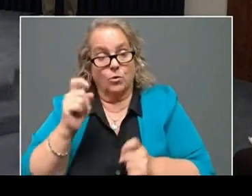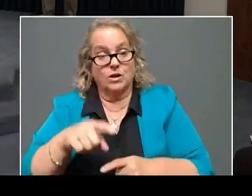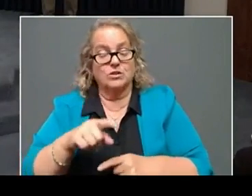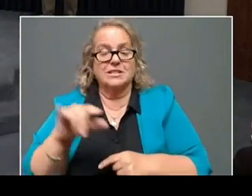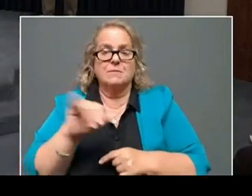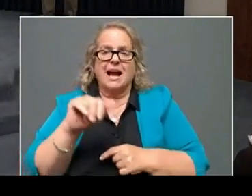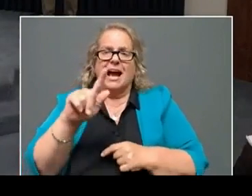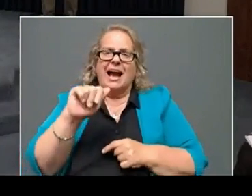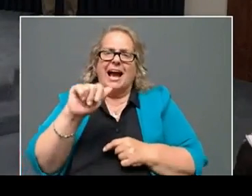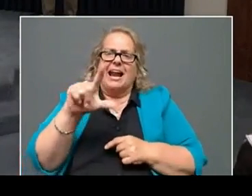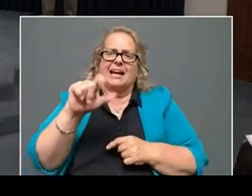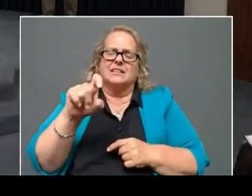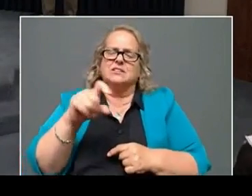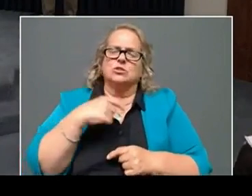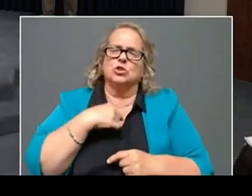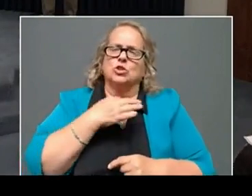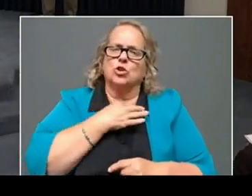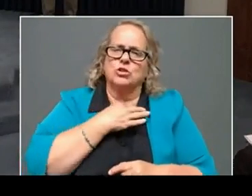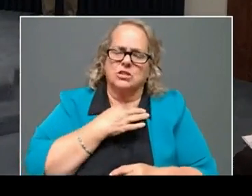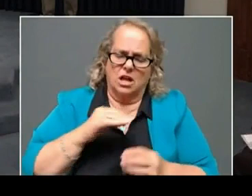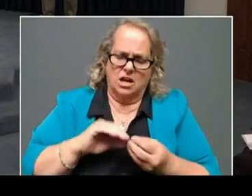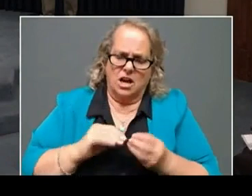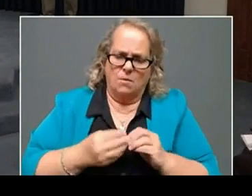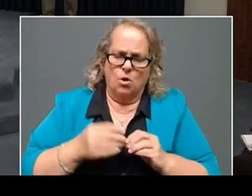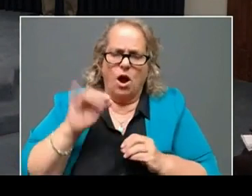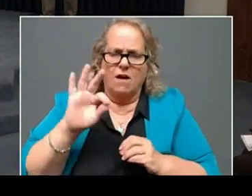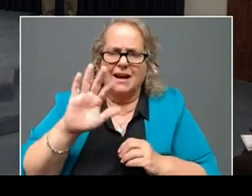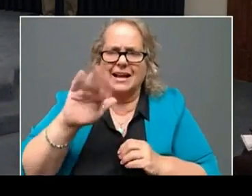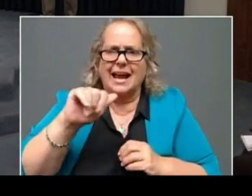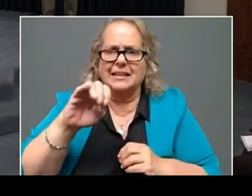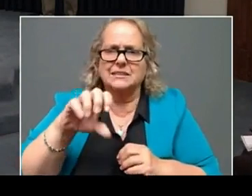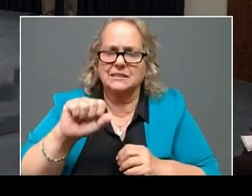number of breakthrough cases, uh not hospitalizations but just total number